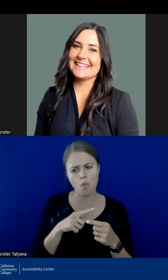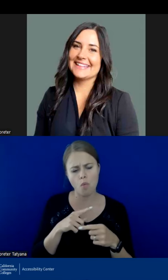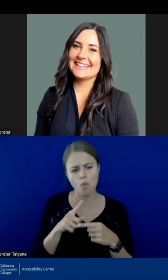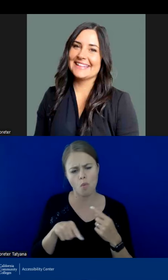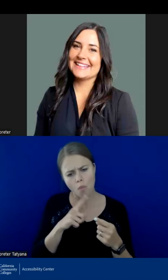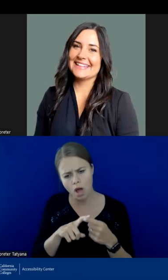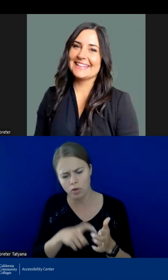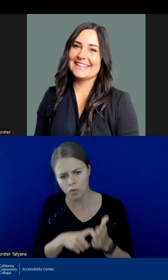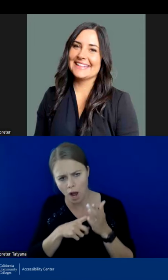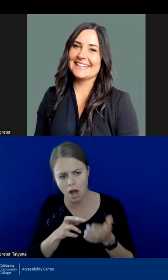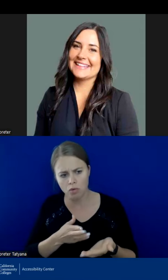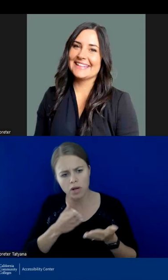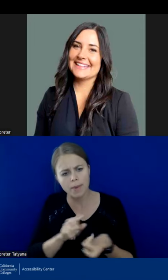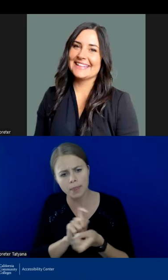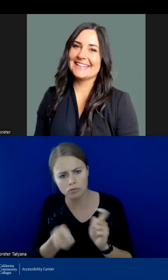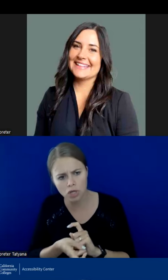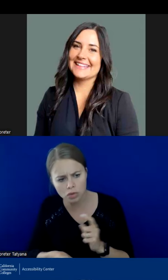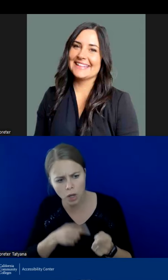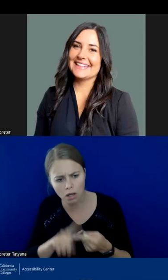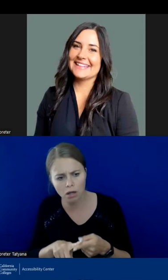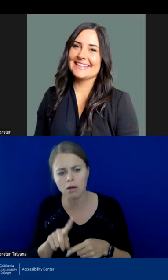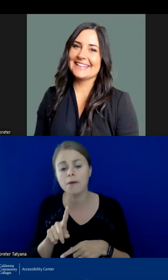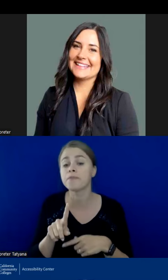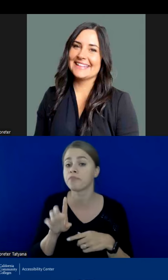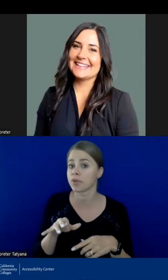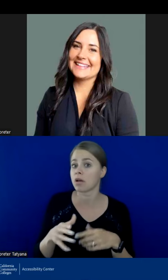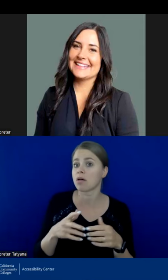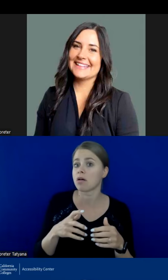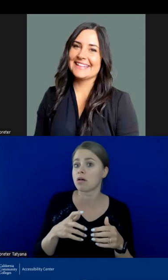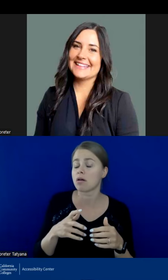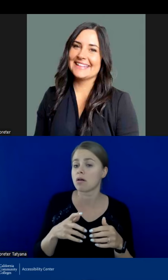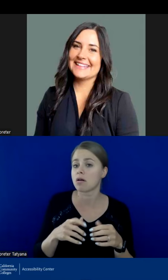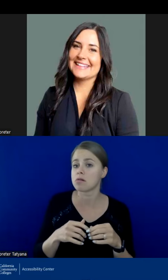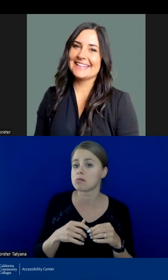So I guess required means that there was a violation.